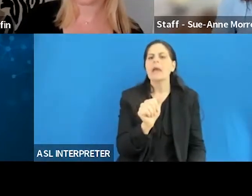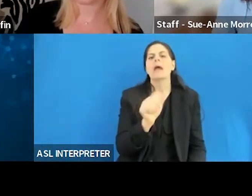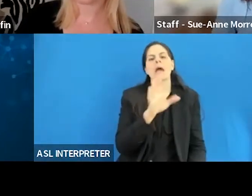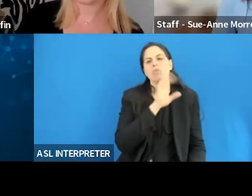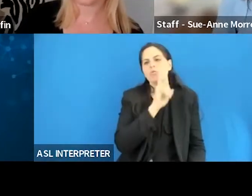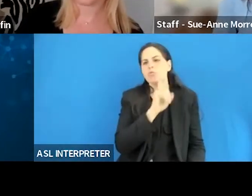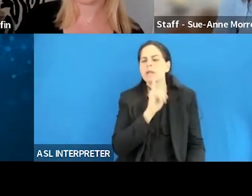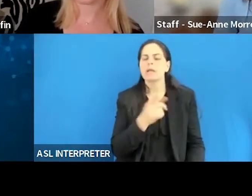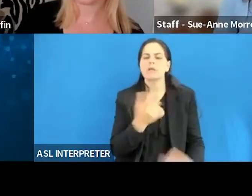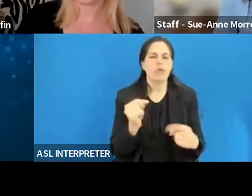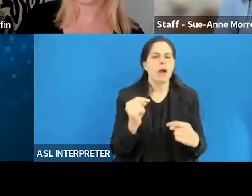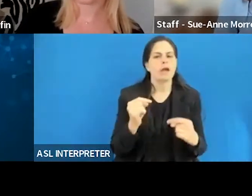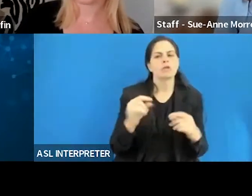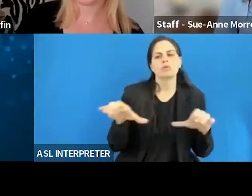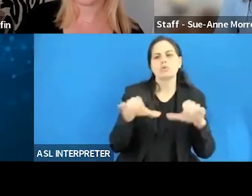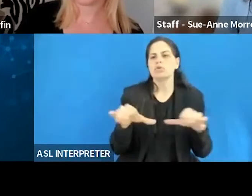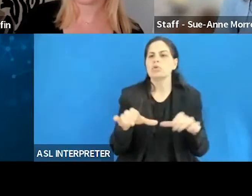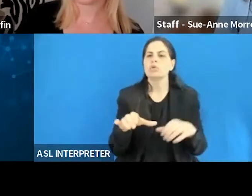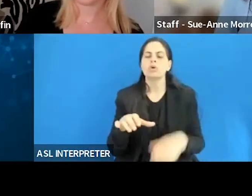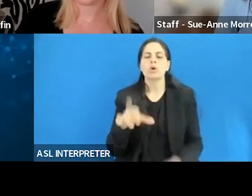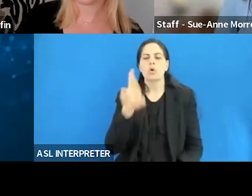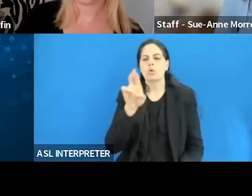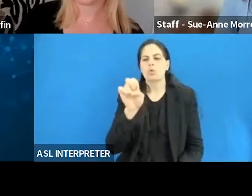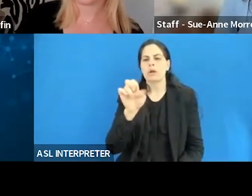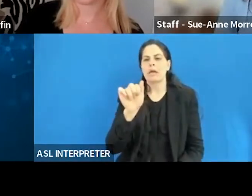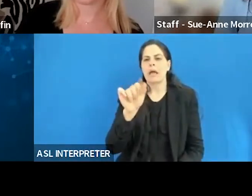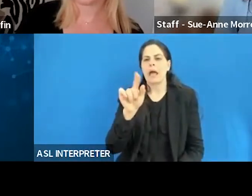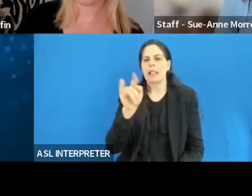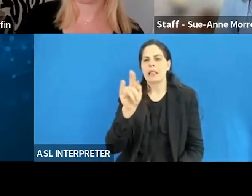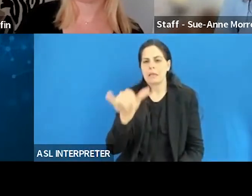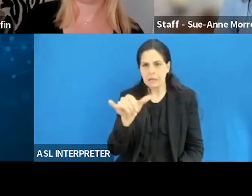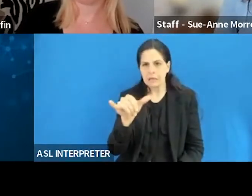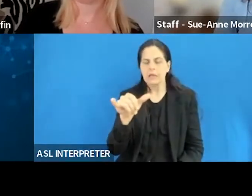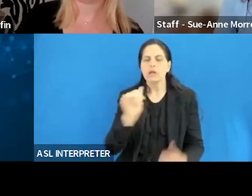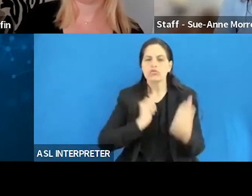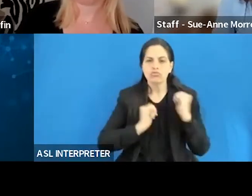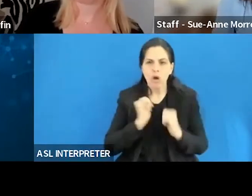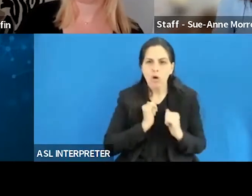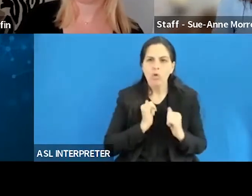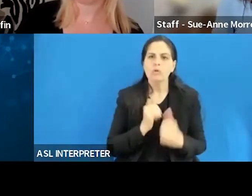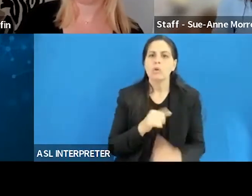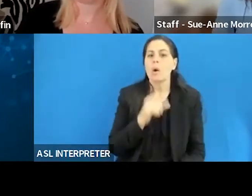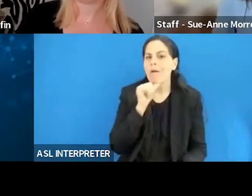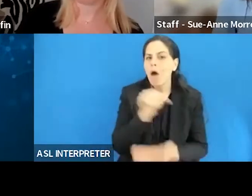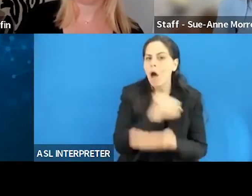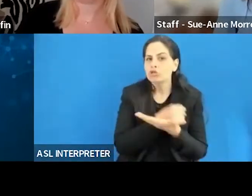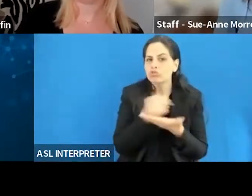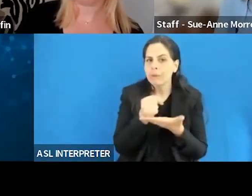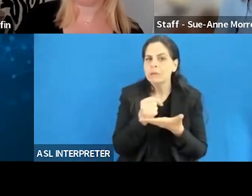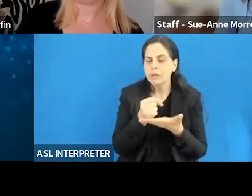and the filters of no or yes that we have to go through to get through these companies.